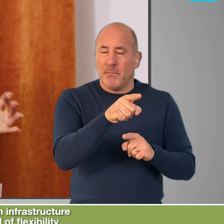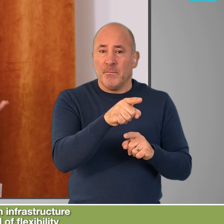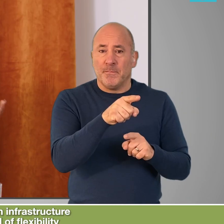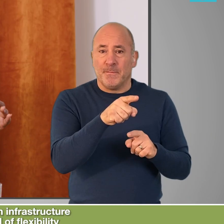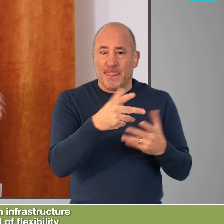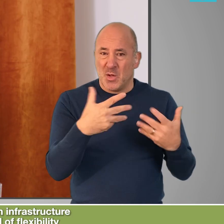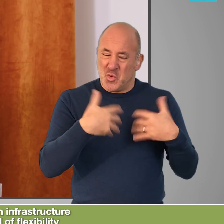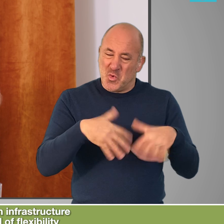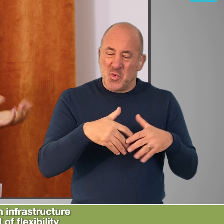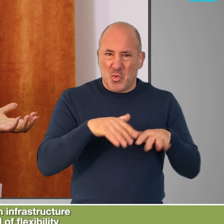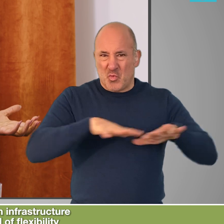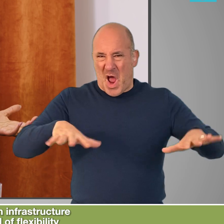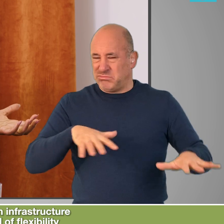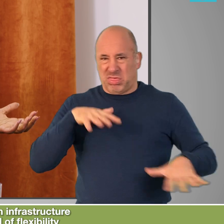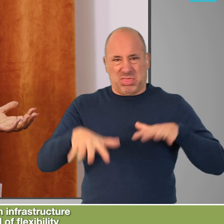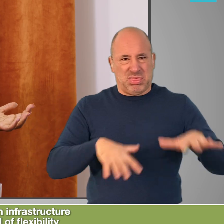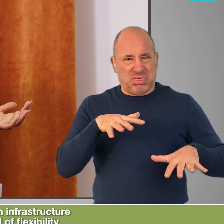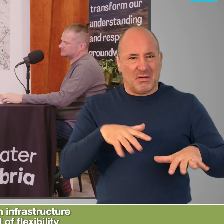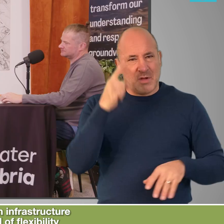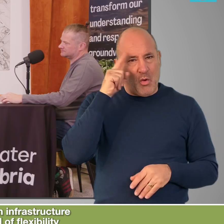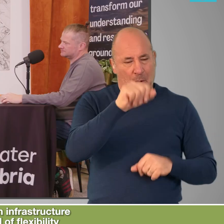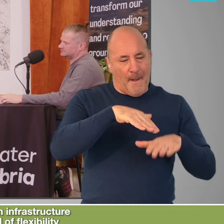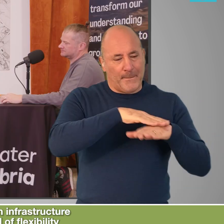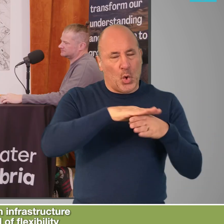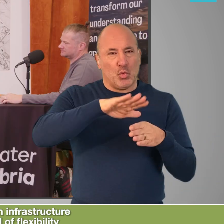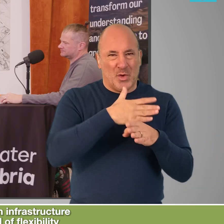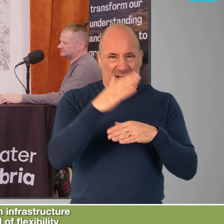So linking up Blue Green infrastructure and creating that kind of flexibility